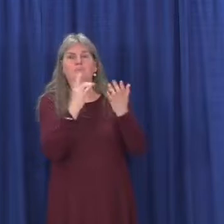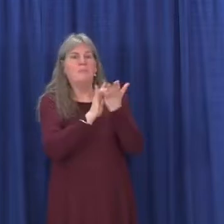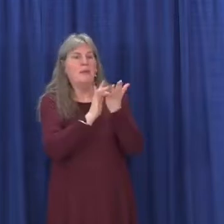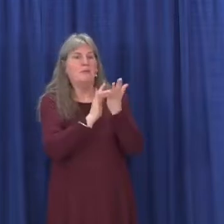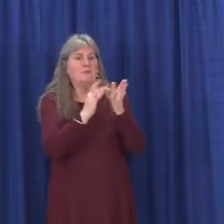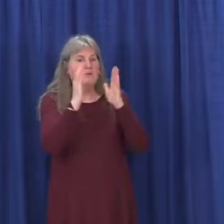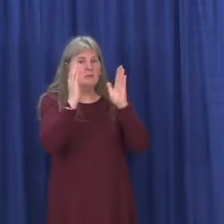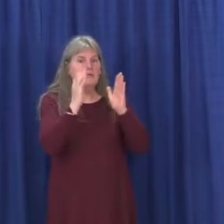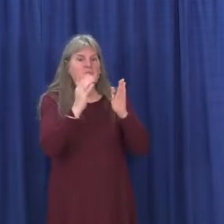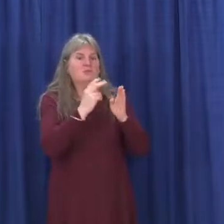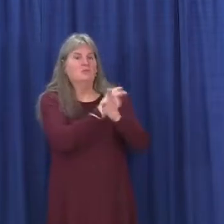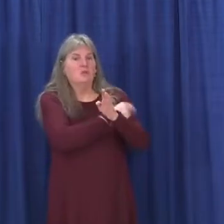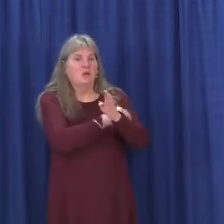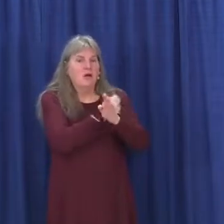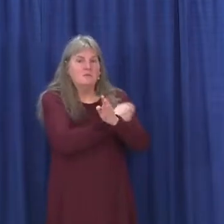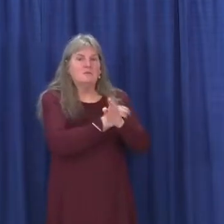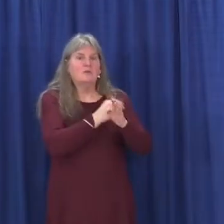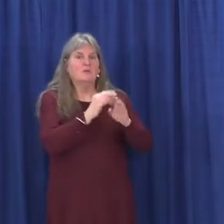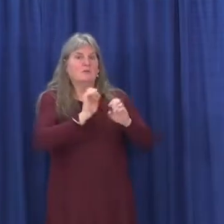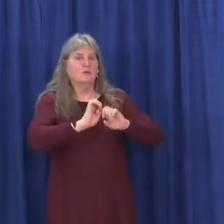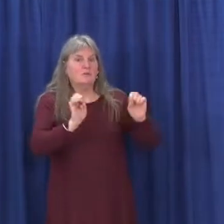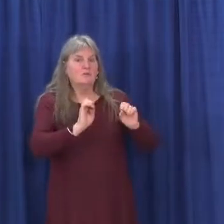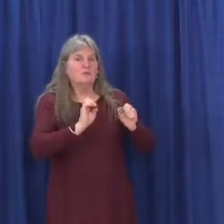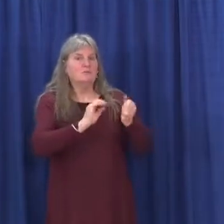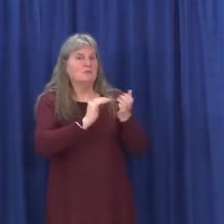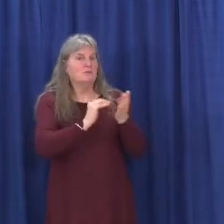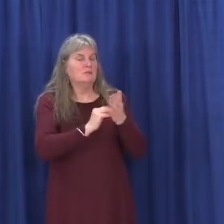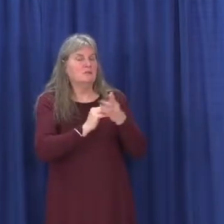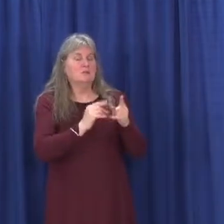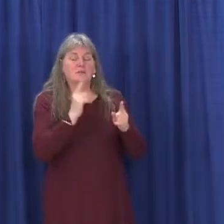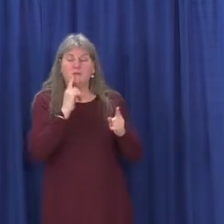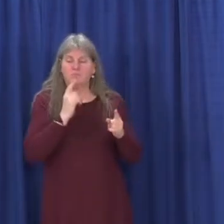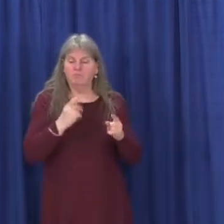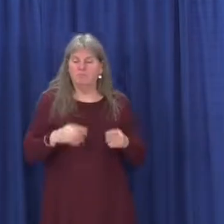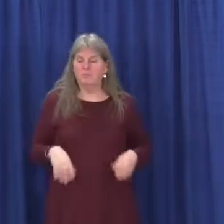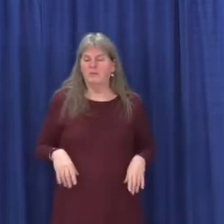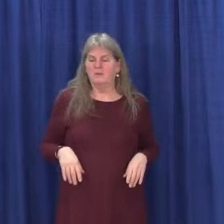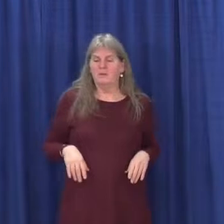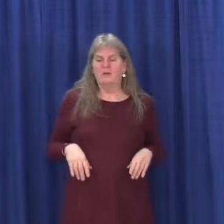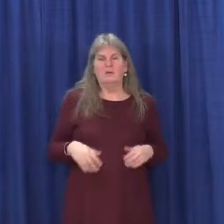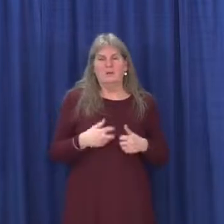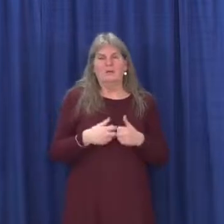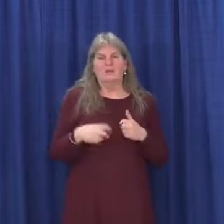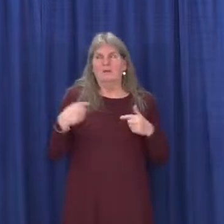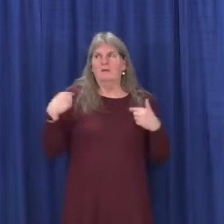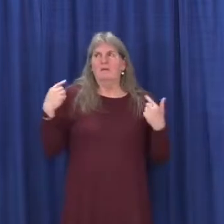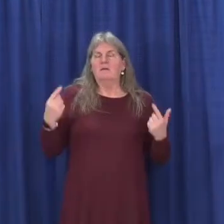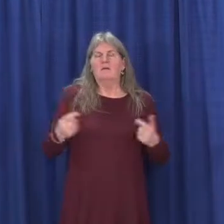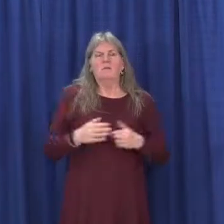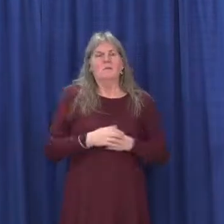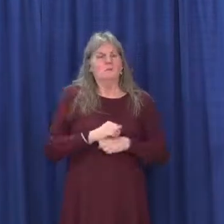Listen, it's been a hard-- it's been a very hard road for all of us during this pandemic.